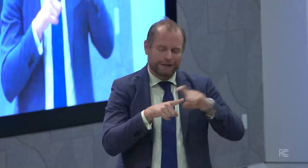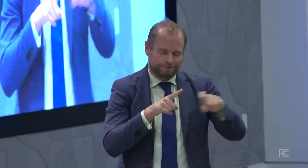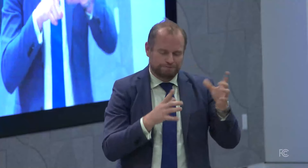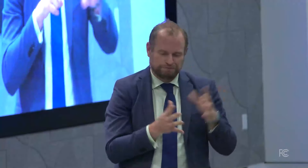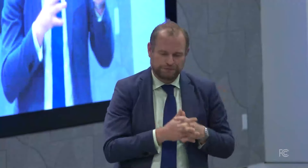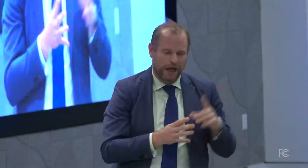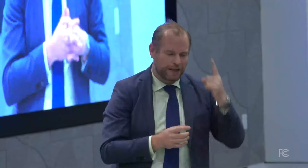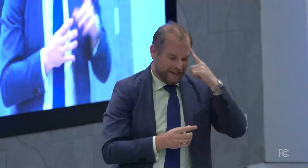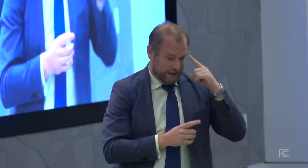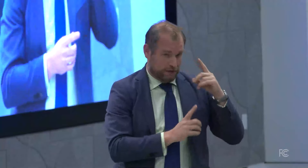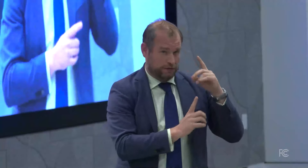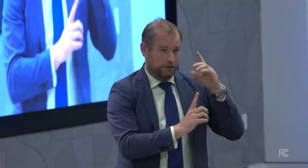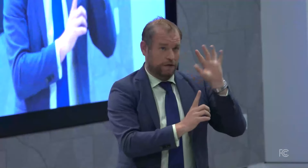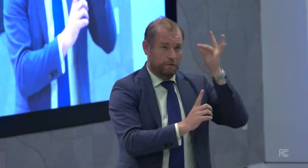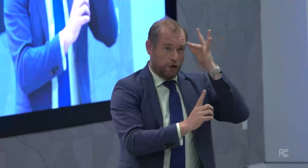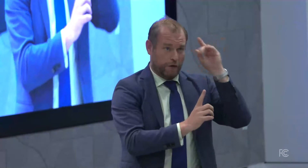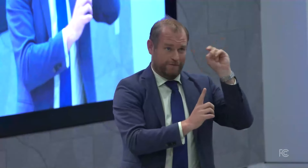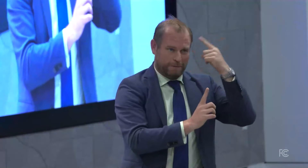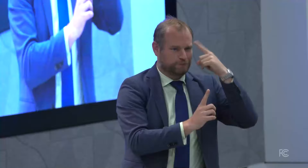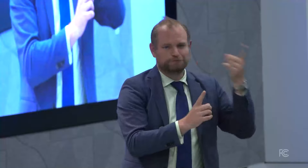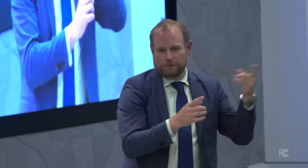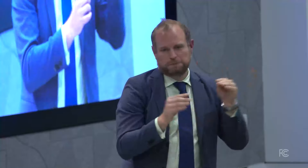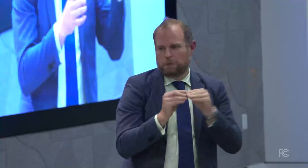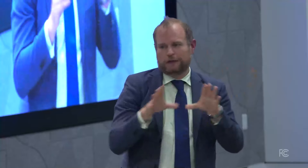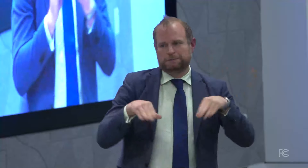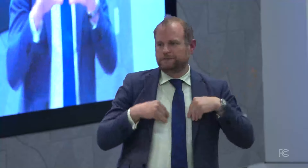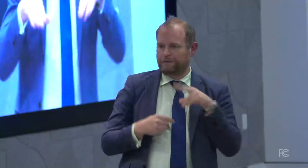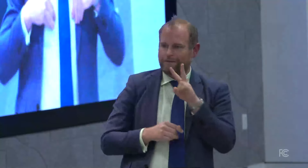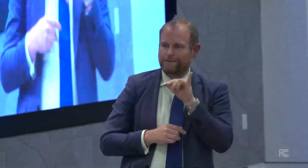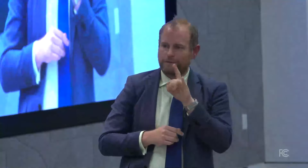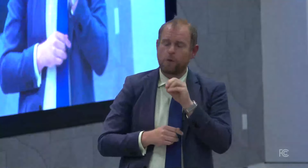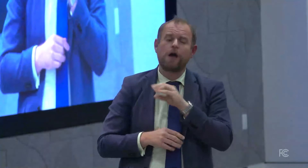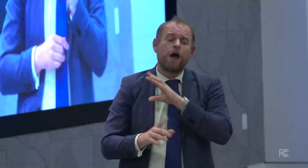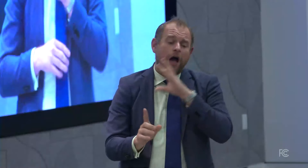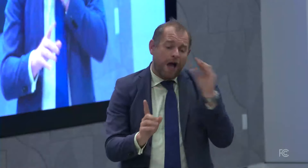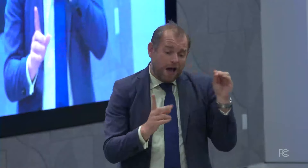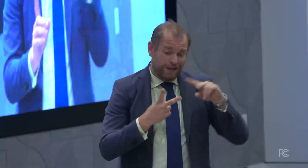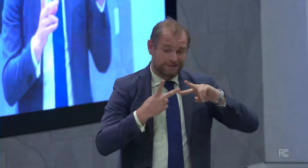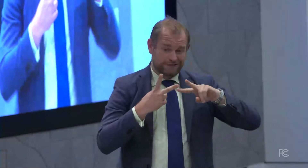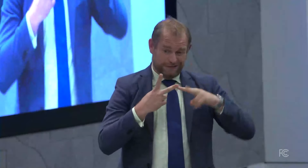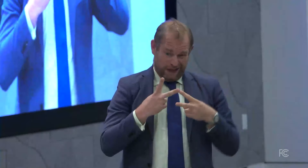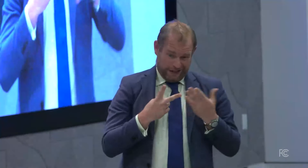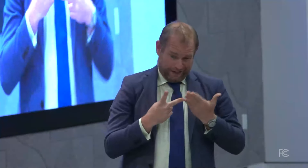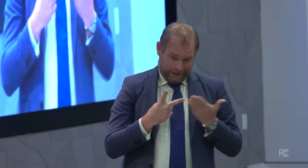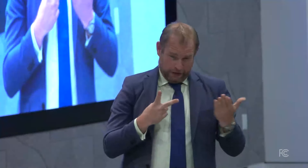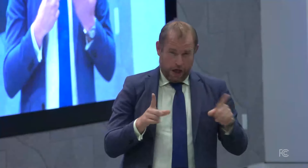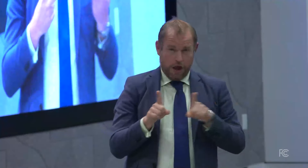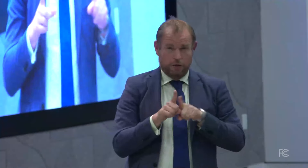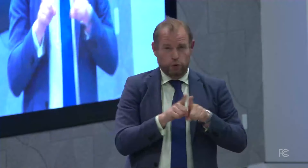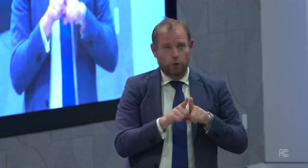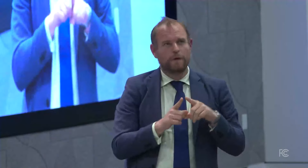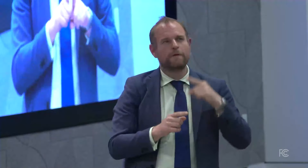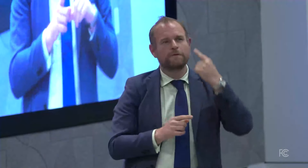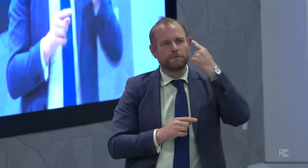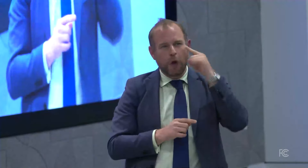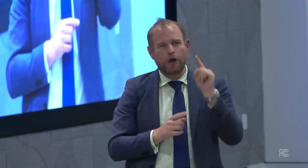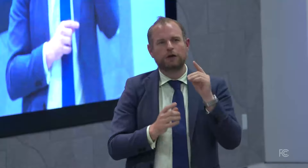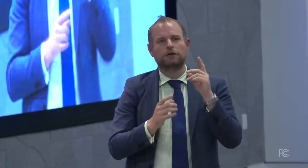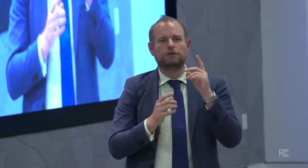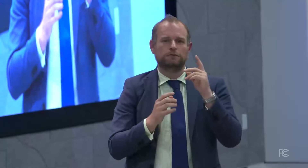PRIORITY SO THAT DEFINITELY IS AN EVOLUTION WITH HOW WE'RE ABLE TO HANDLE